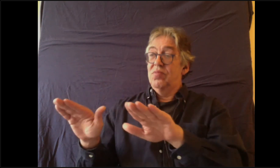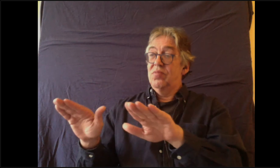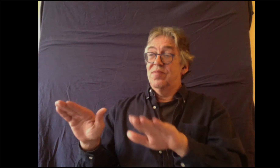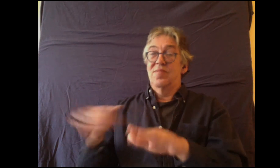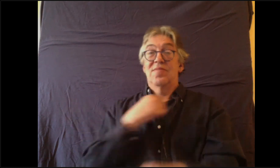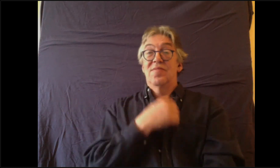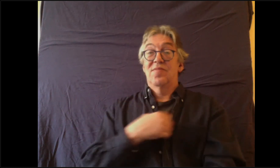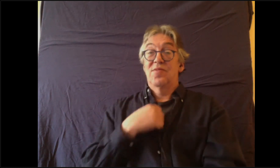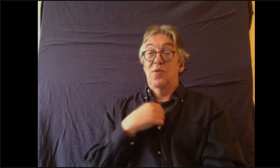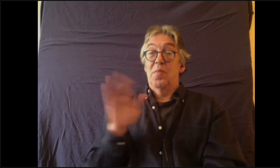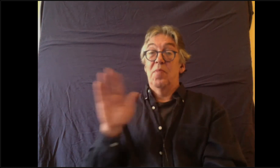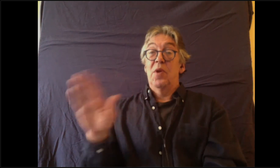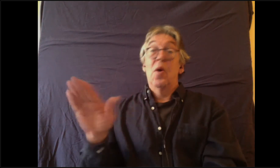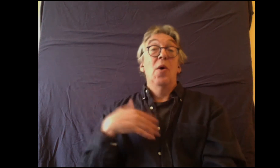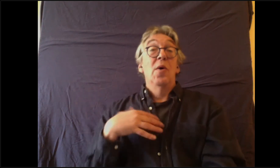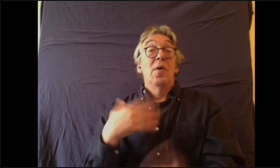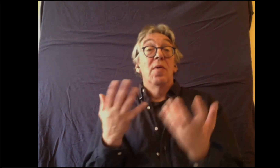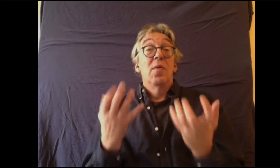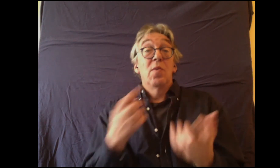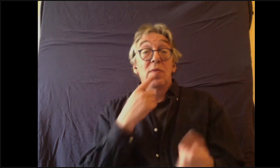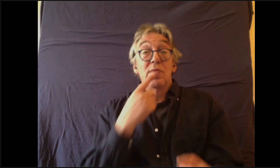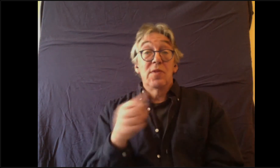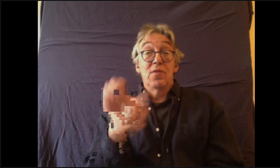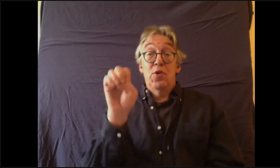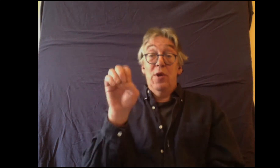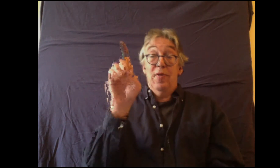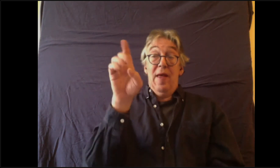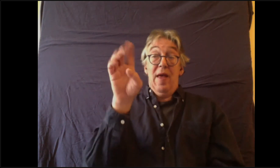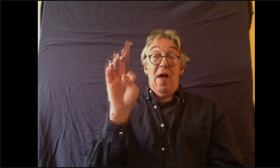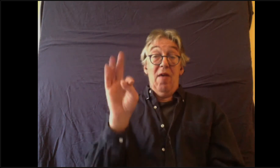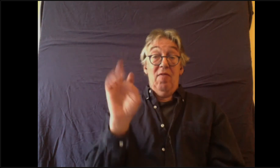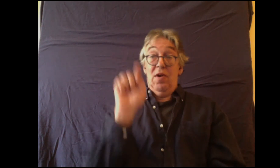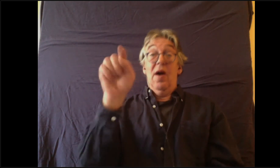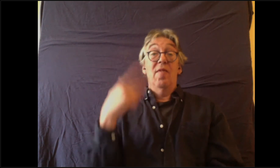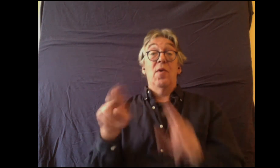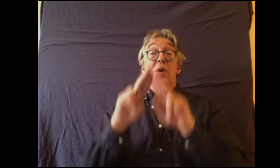I wanted to say EDF will be organizing an international cooperation meeting